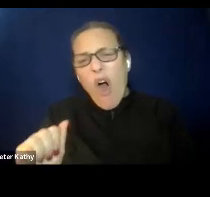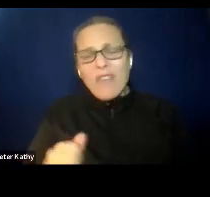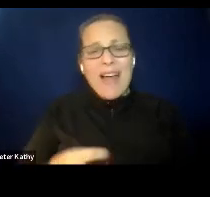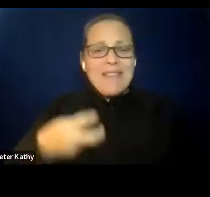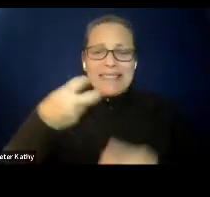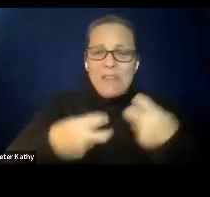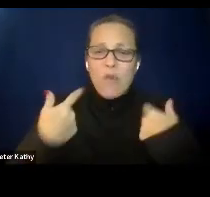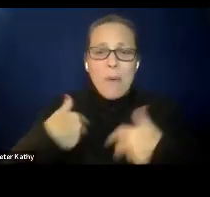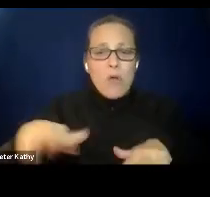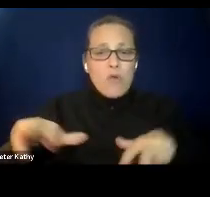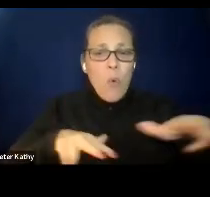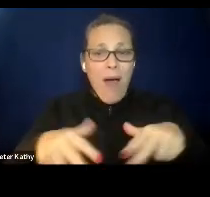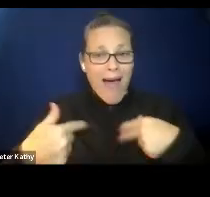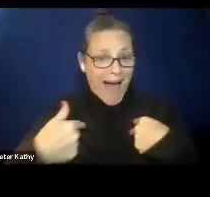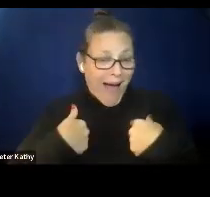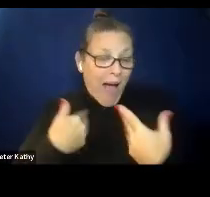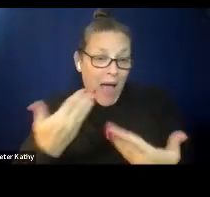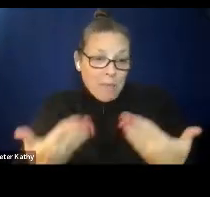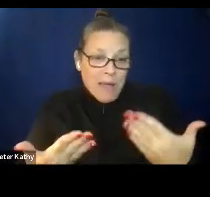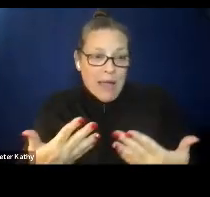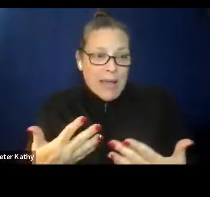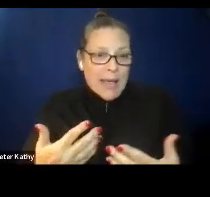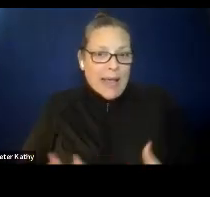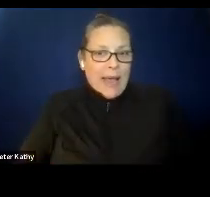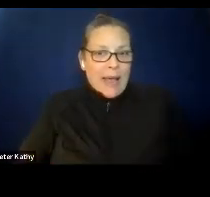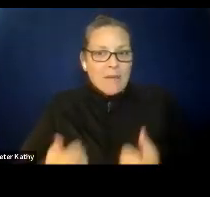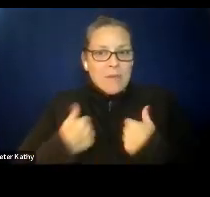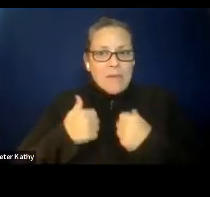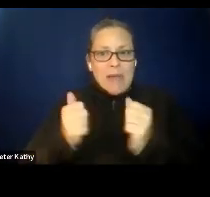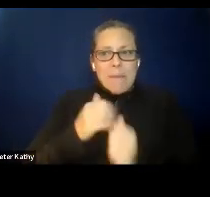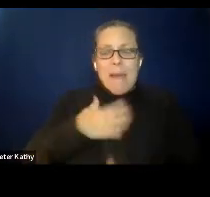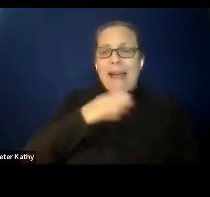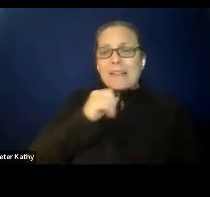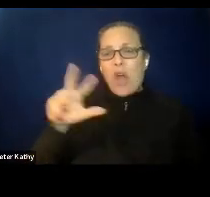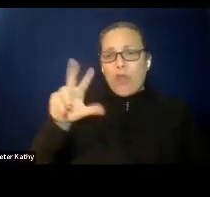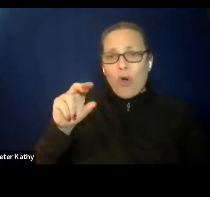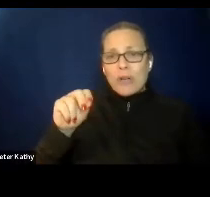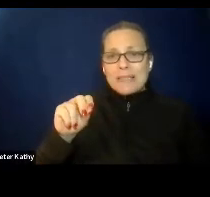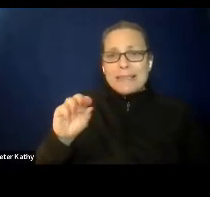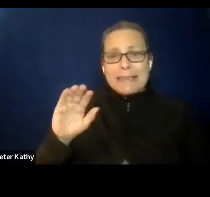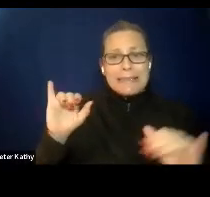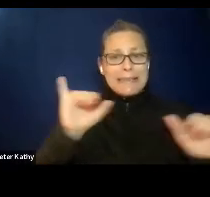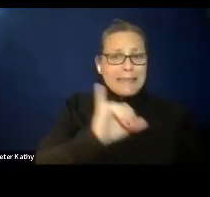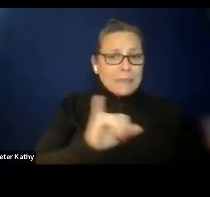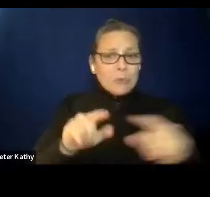But it talks about more abstract ideas, me as someone who has a lot of arthritis and difficulty walking might experience